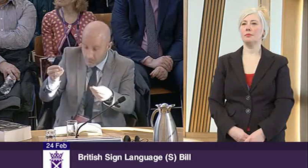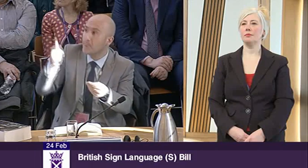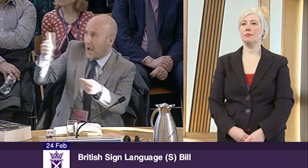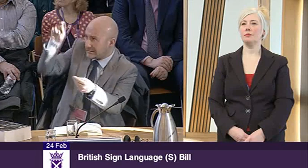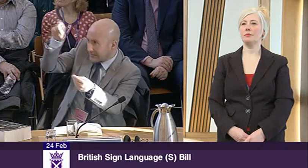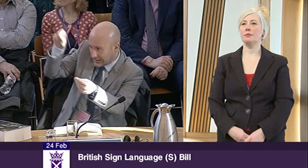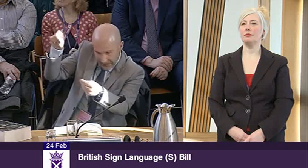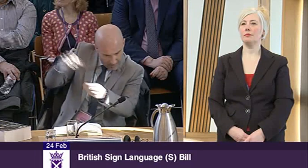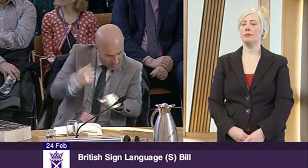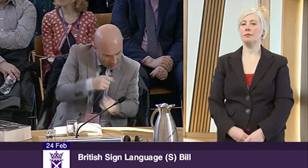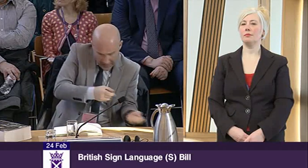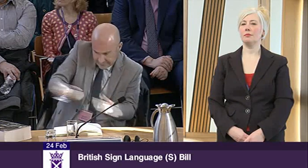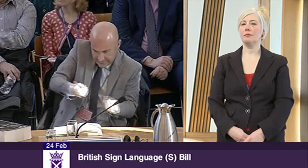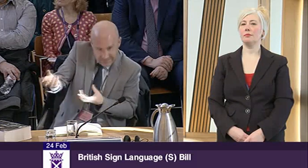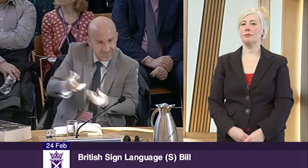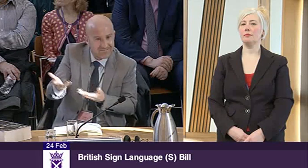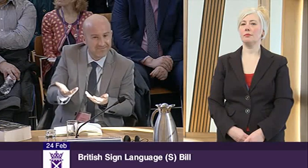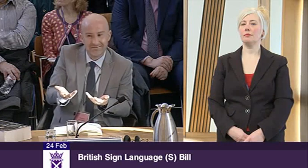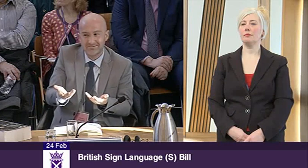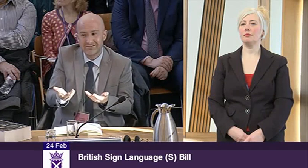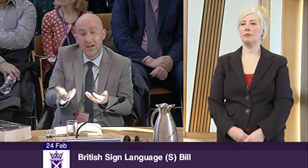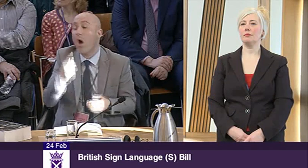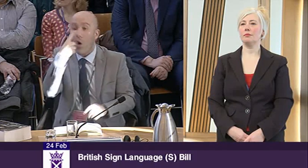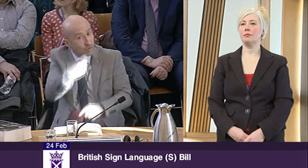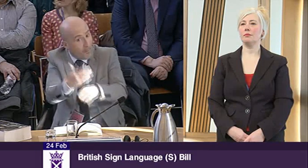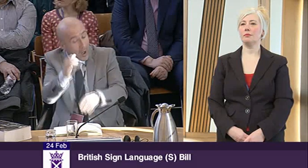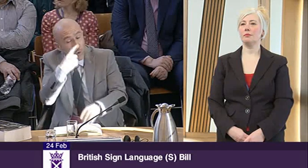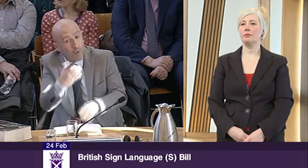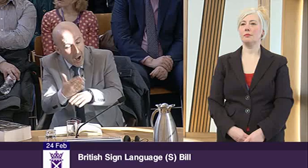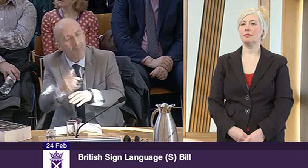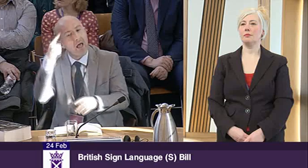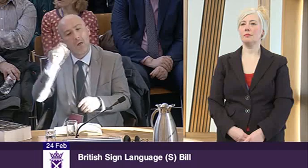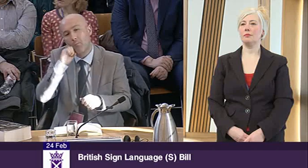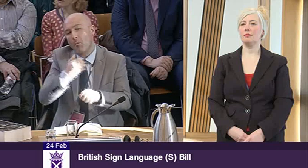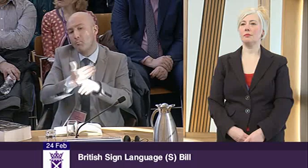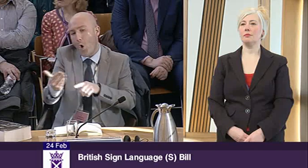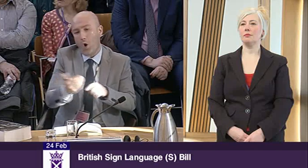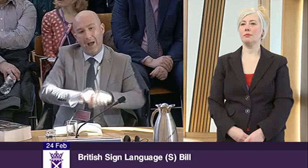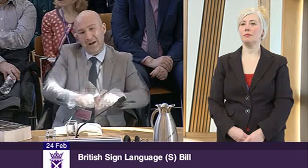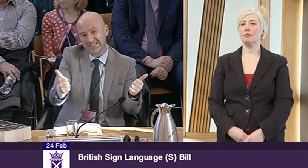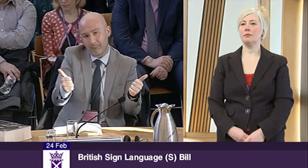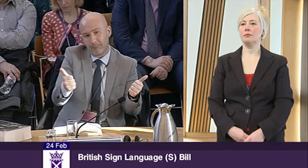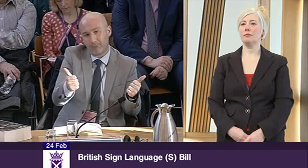It must be contextually relevant. It is not about ticking the boxes of the national plan.